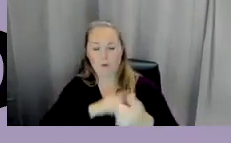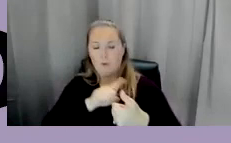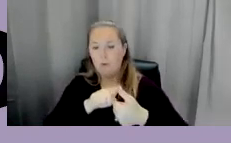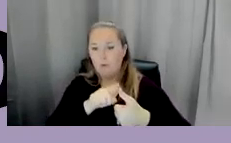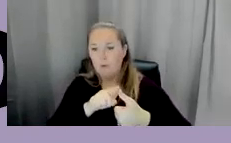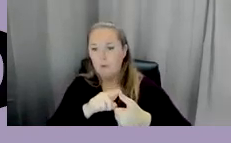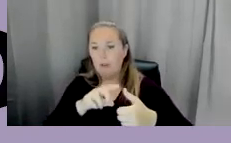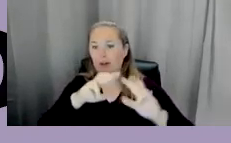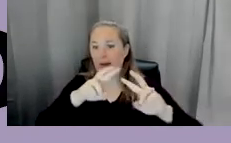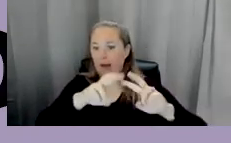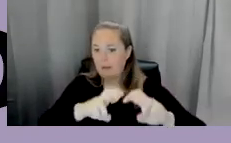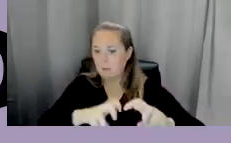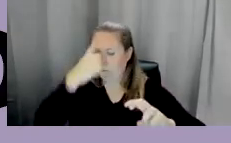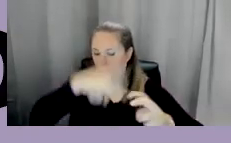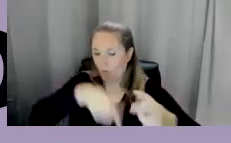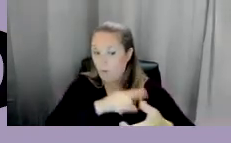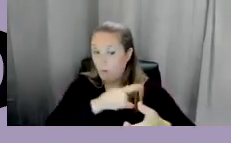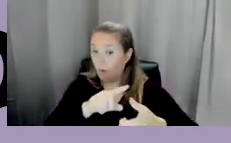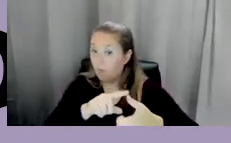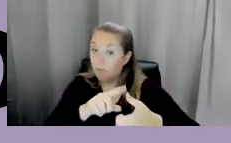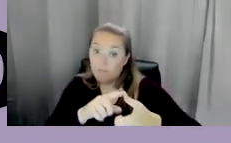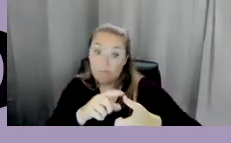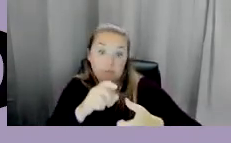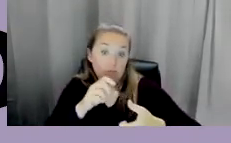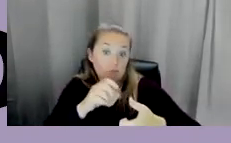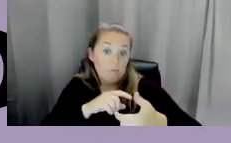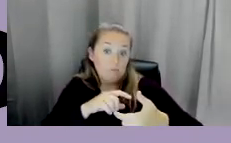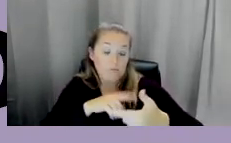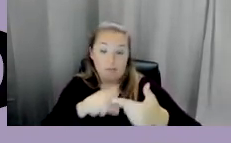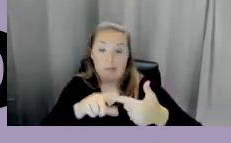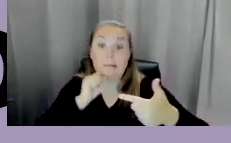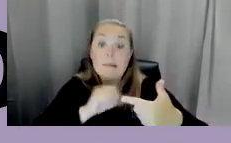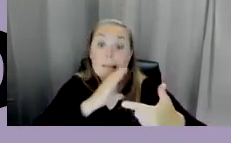AND THE RFP, THE APPLICATIONS WILL ASK APPLICANTS TO